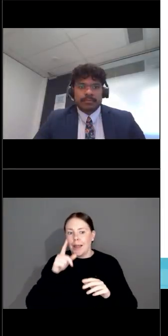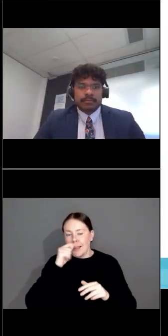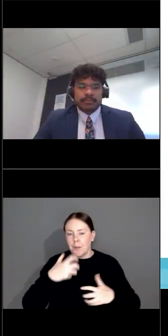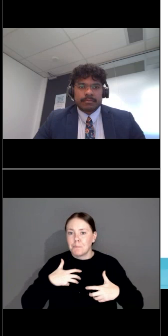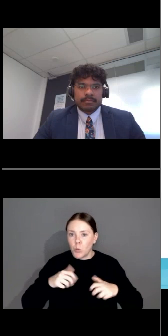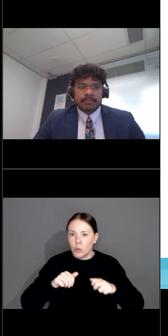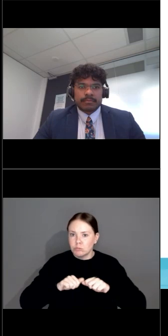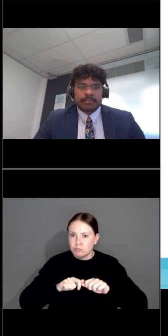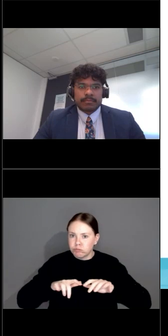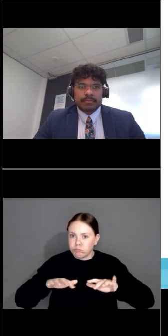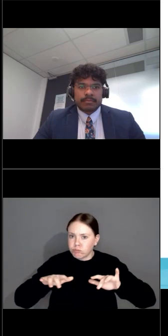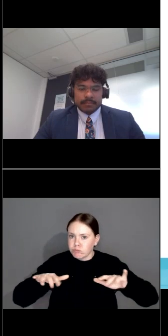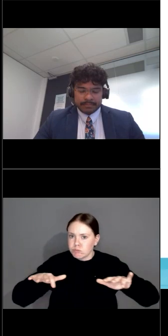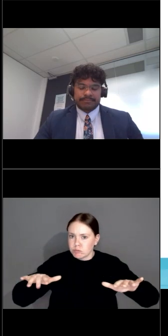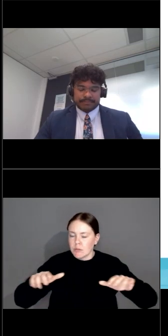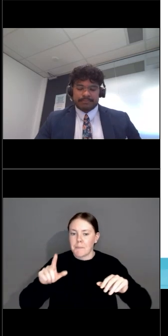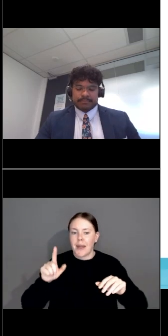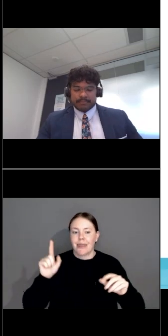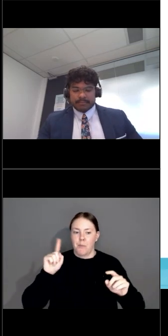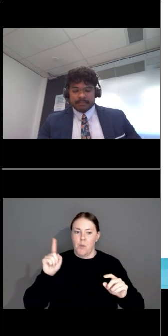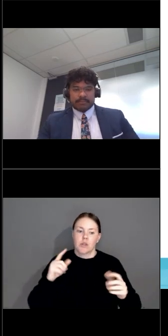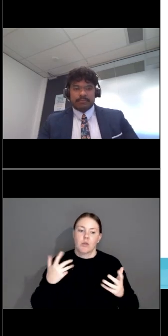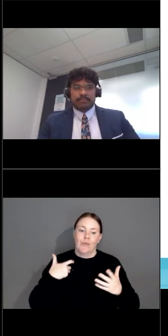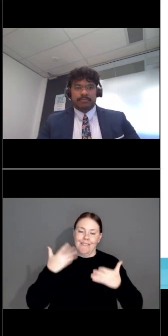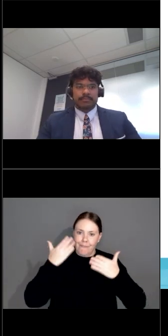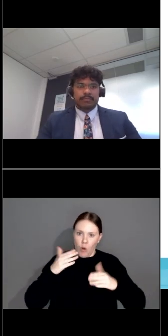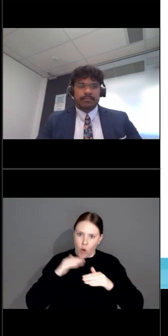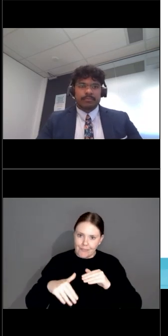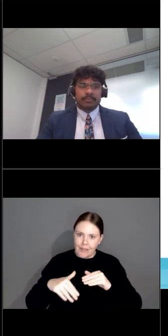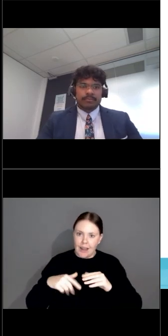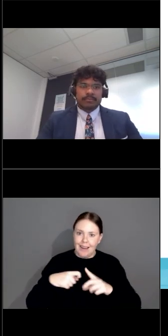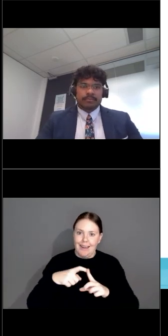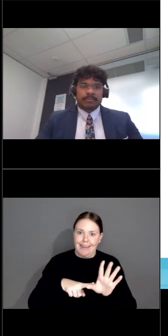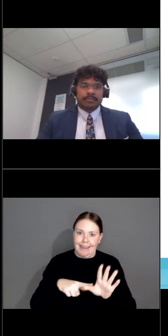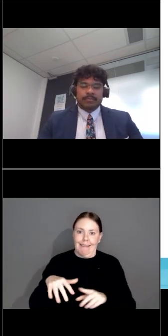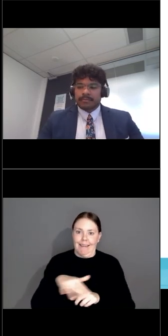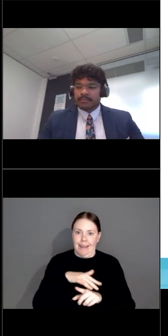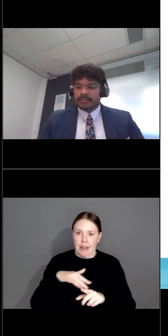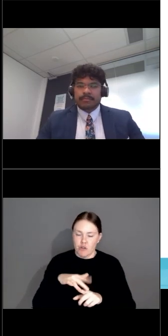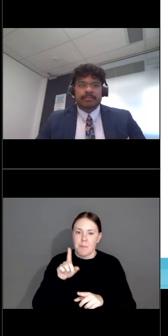those key areas but we'll we'll travel as you know when we've got the numbers yes yeah and